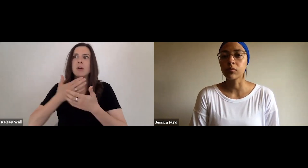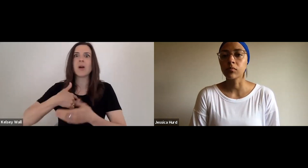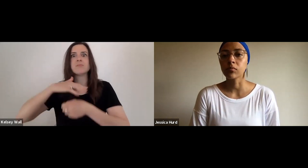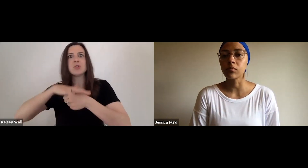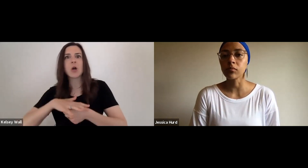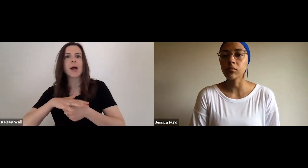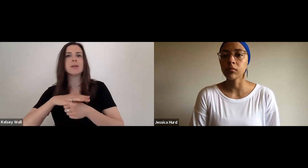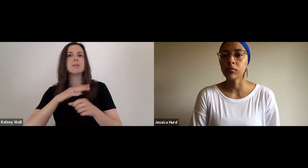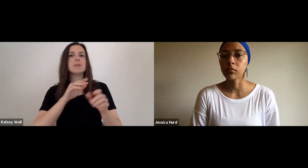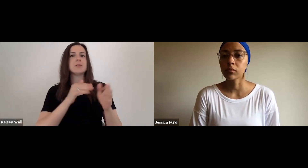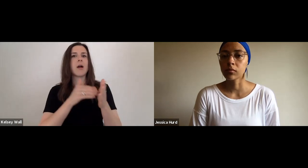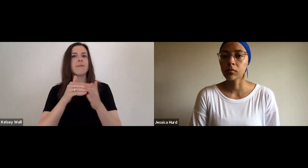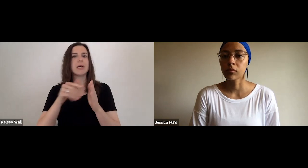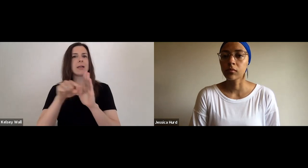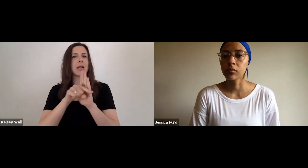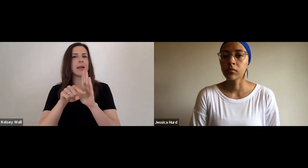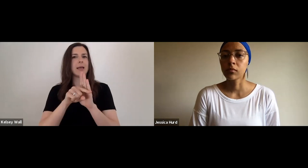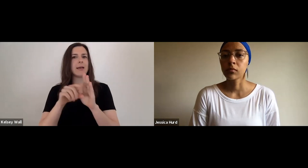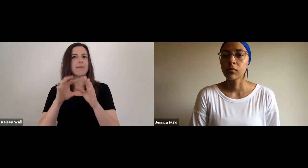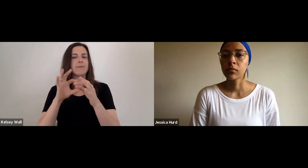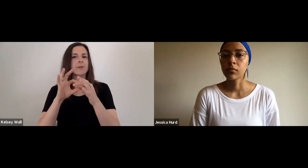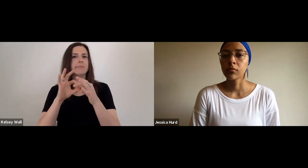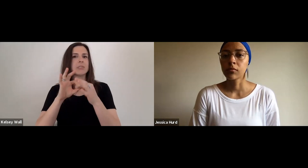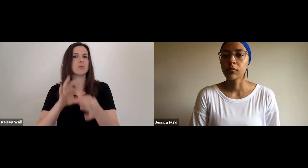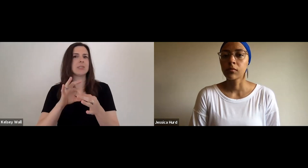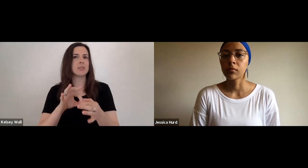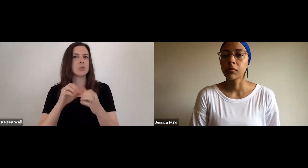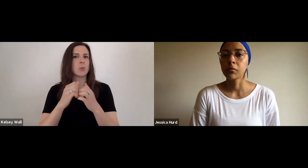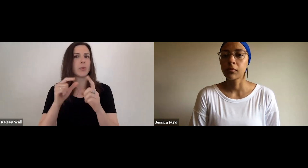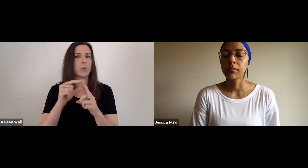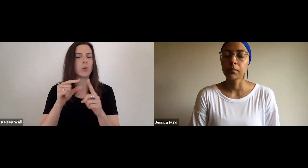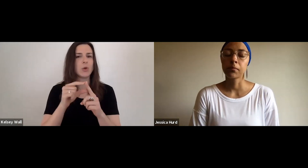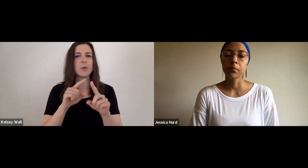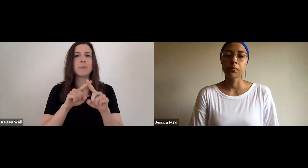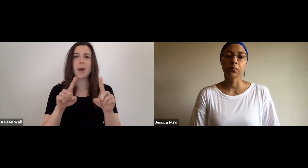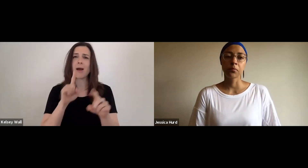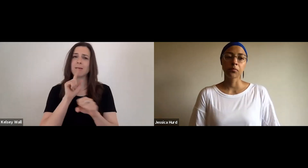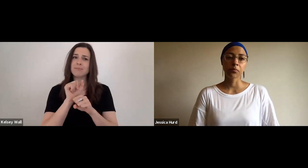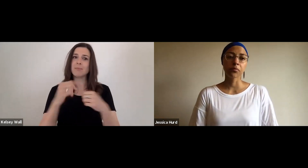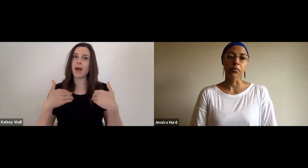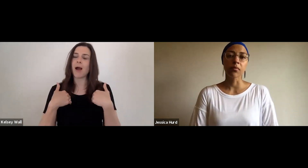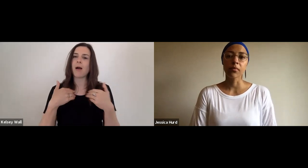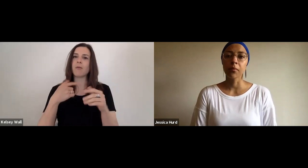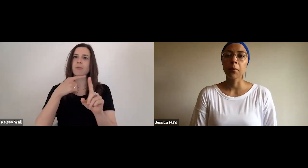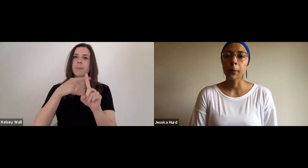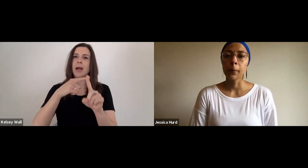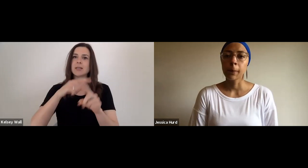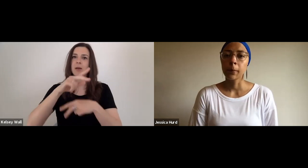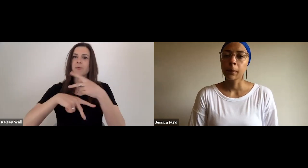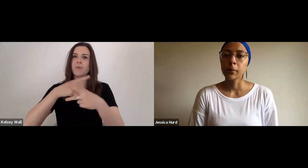The word "stress" itself and things in general can cause stress. In general, we view that word as negative and a bad thing,